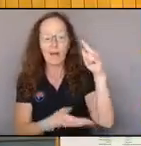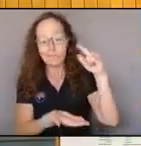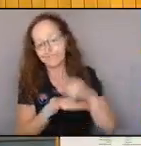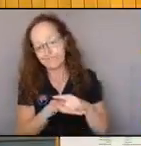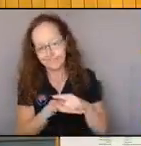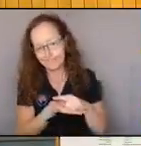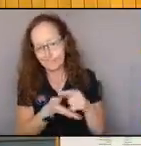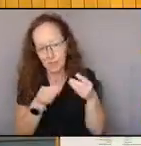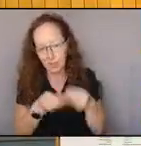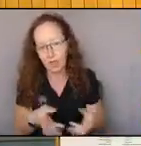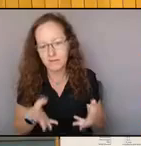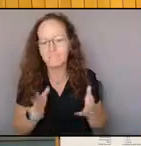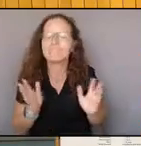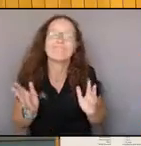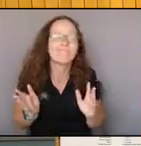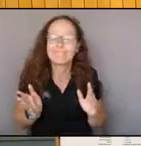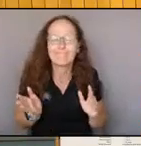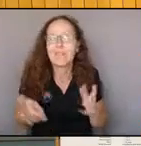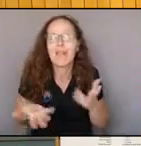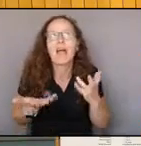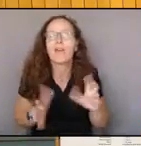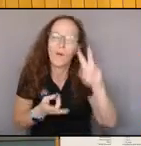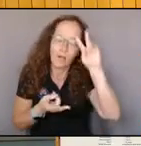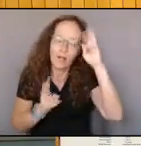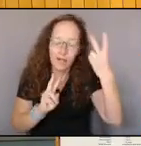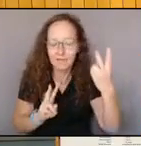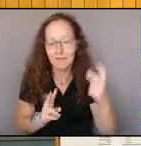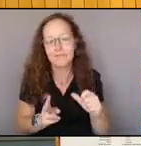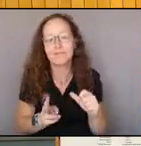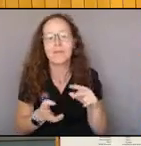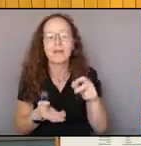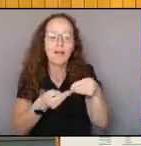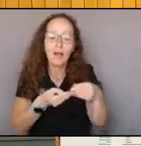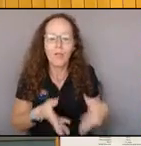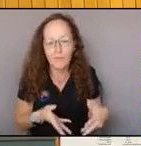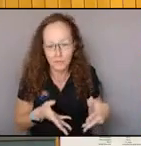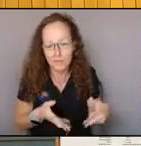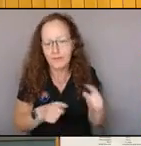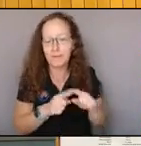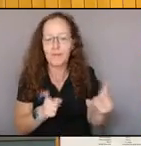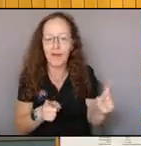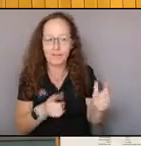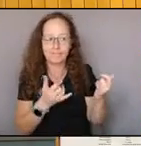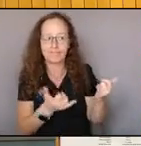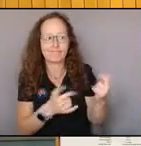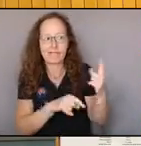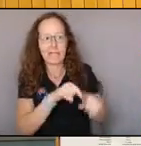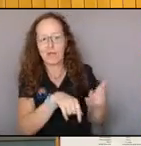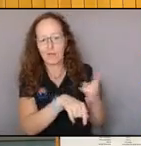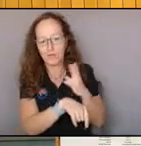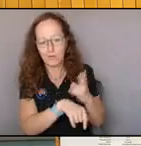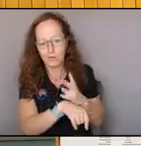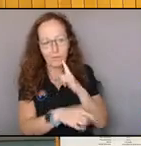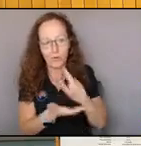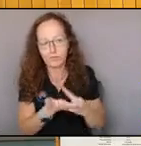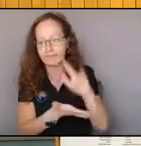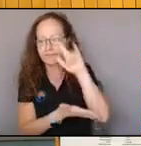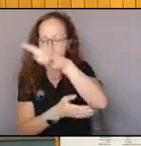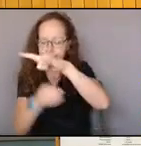AT 1100 TODAY, WE LOST THE ABILITY TO USE OUR TACTICAL AIRCRAFT TO DROP WATER OR PUT DOWN RETARDANTS.